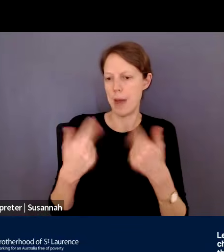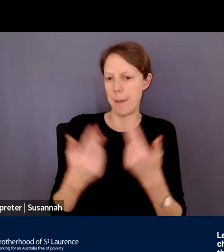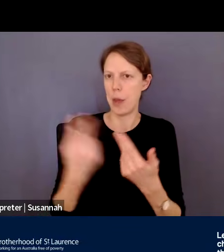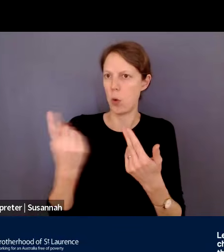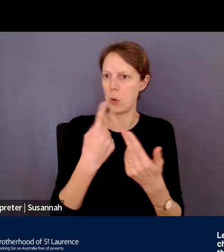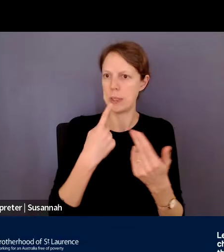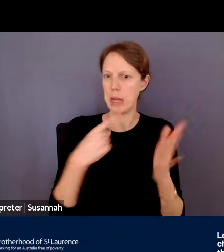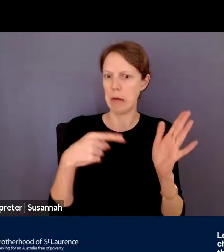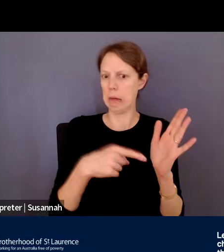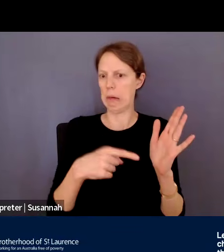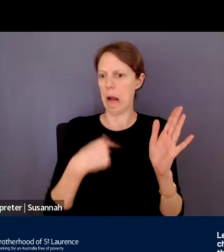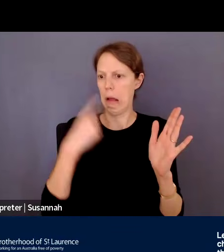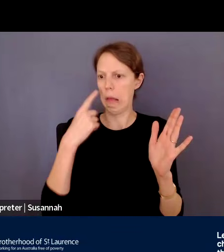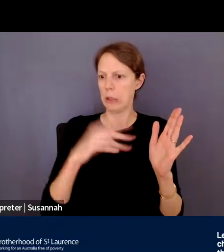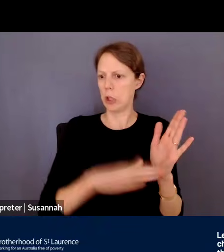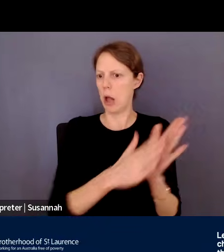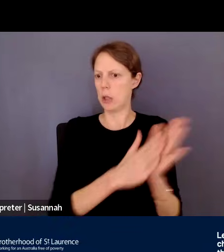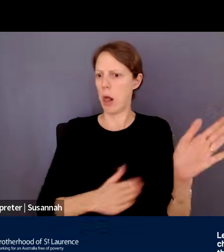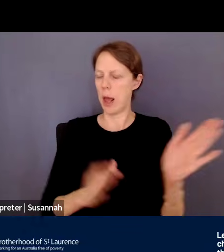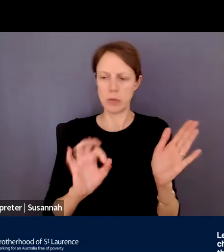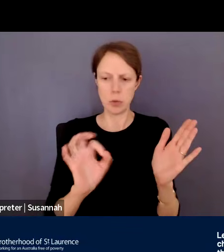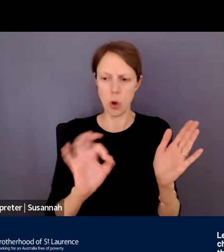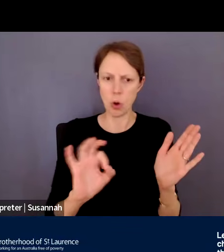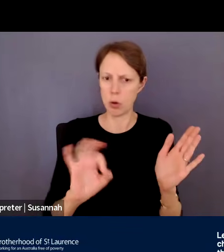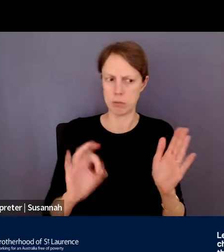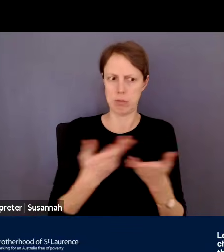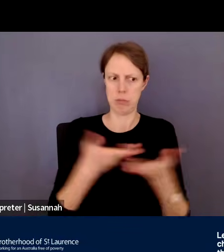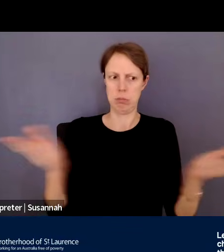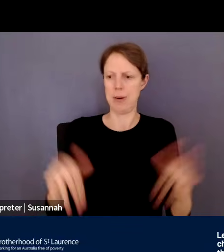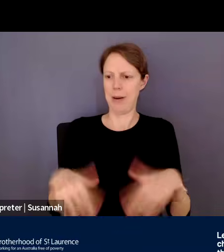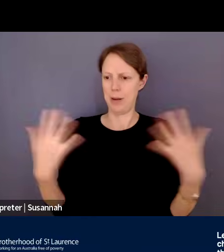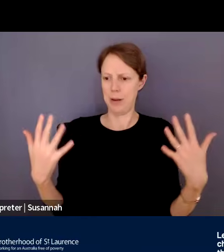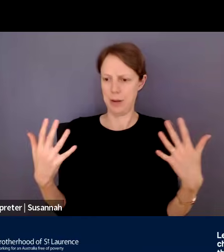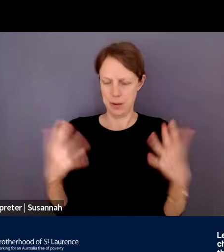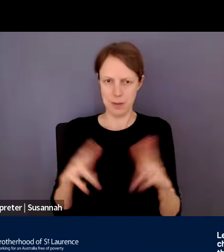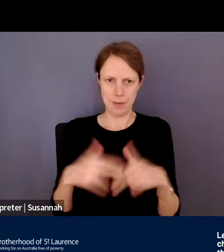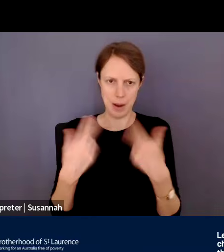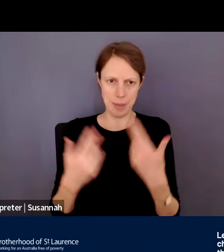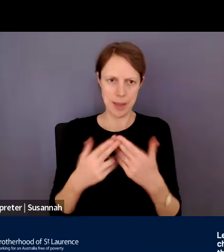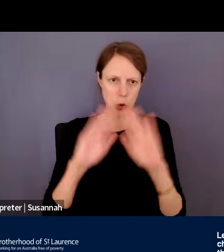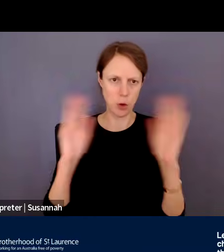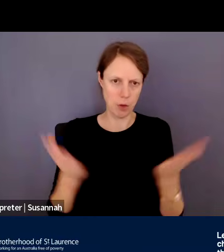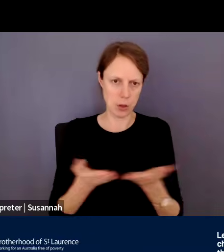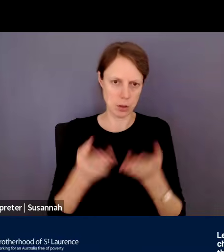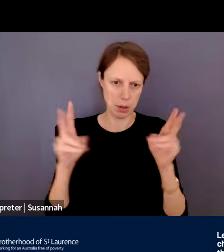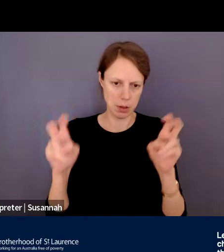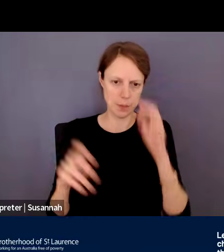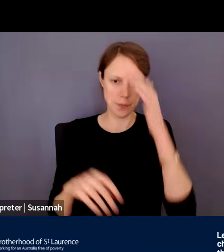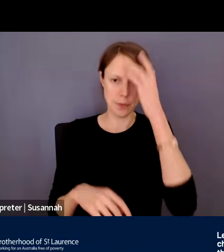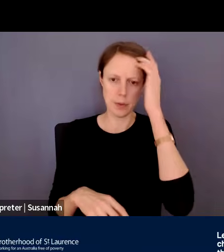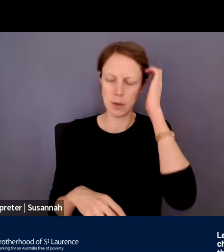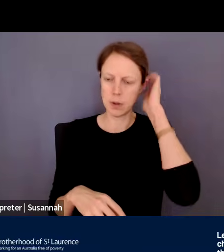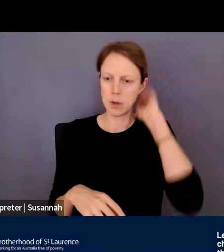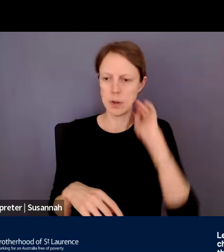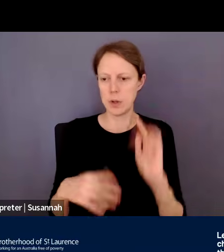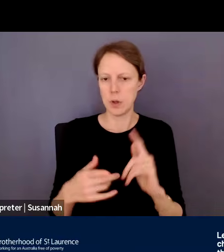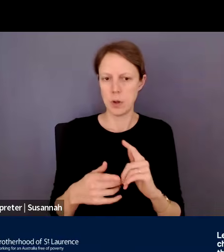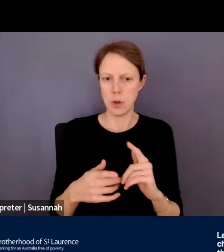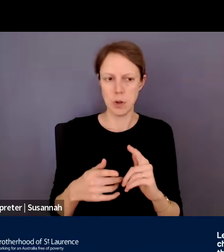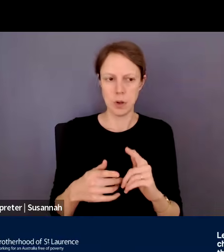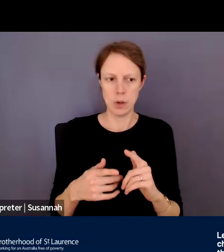it's that kind of universal, as has already been mentioned. So the early supports being - that